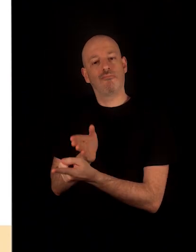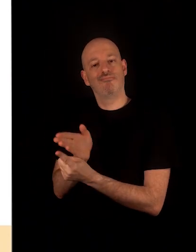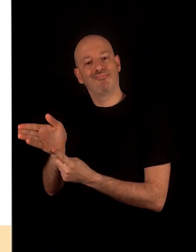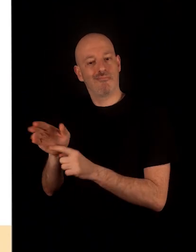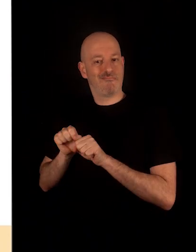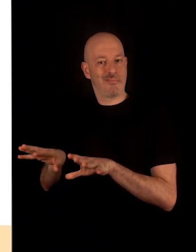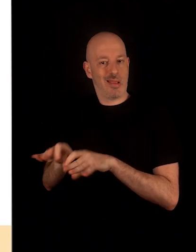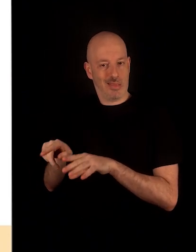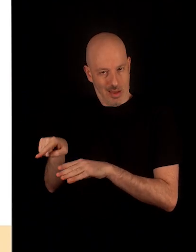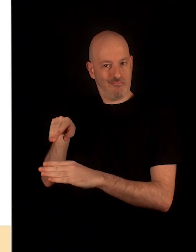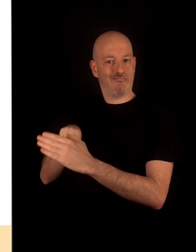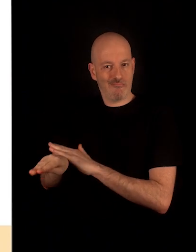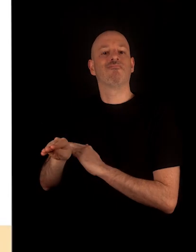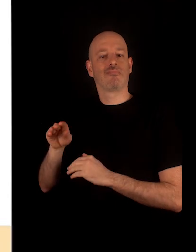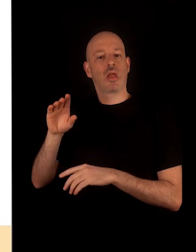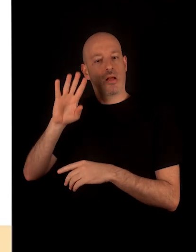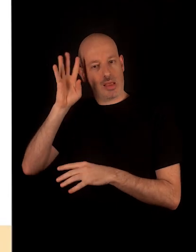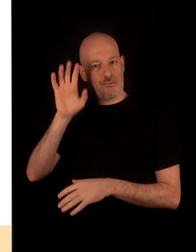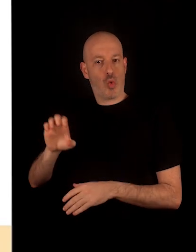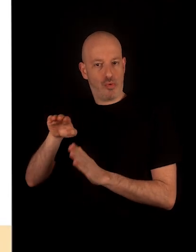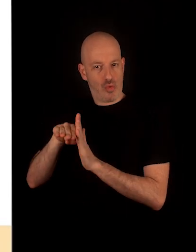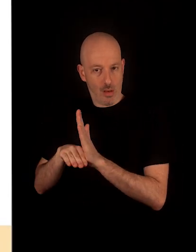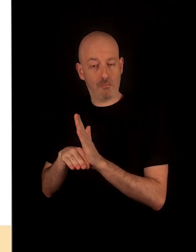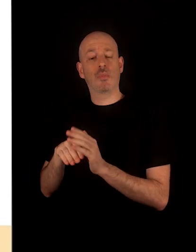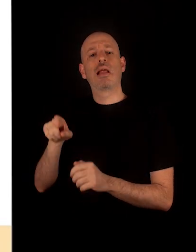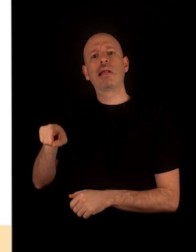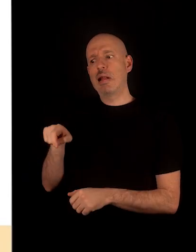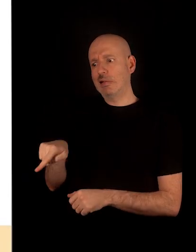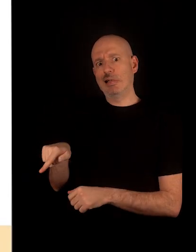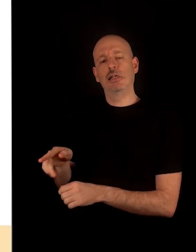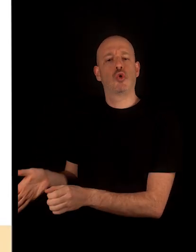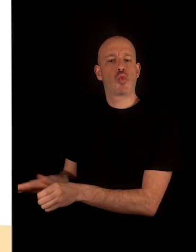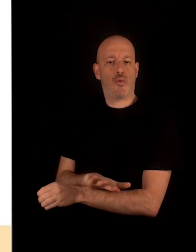Example of legal entities are NGOs, public bodies, foundations,